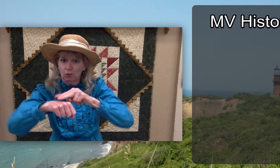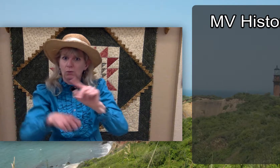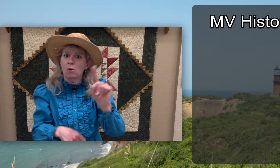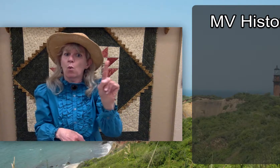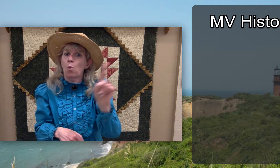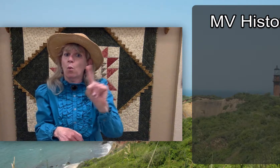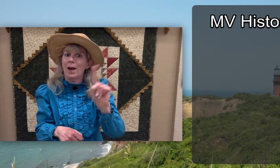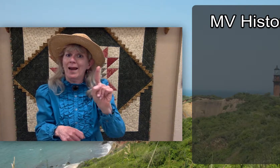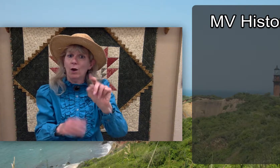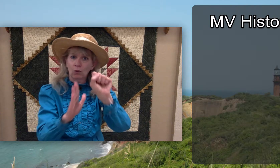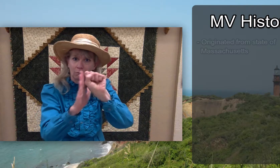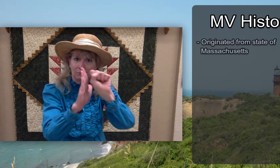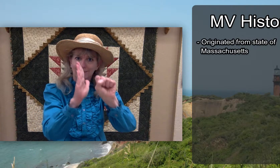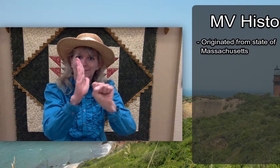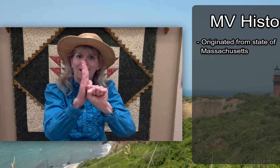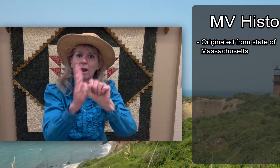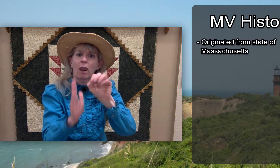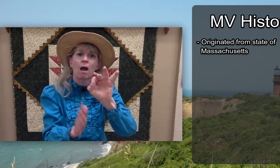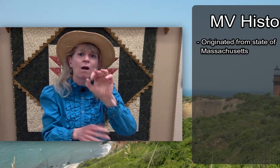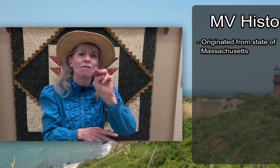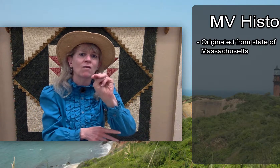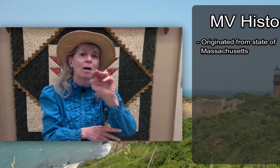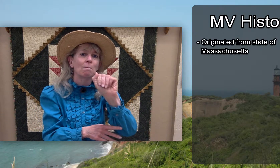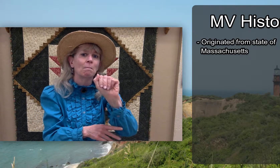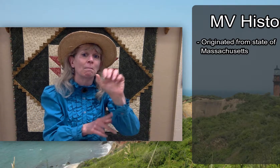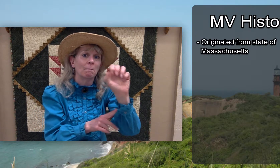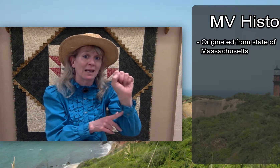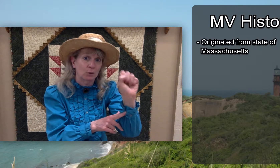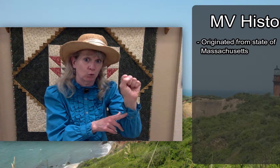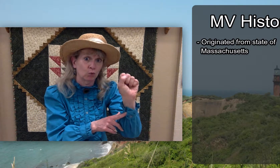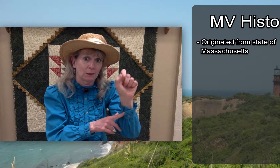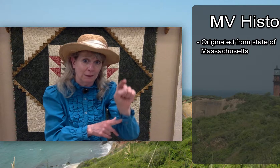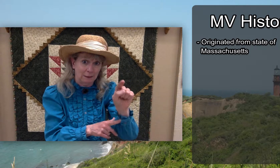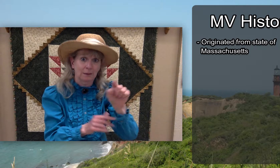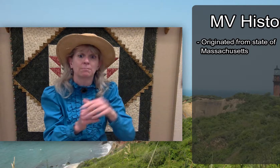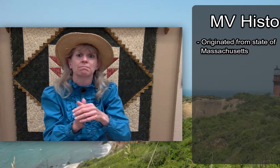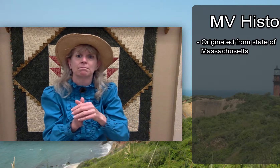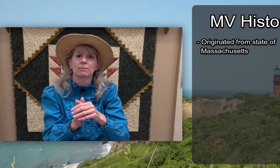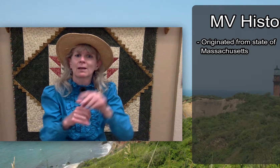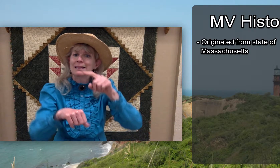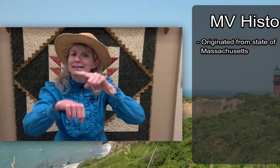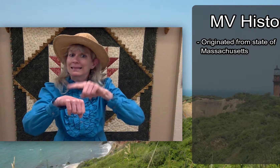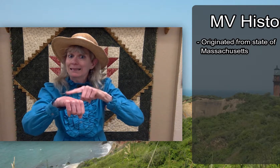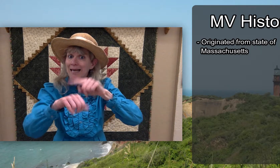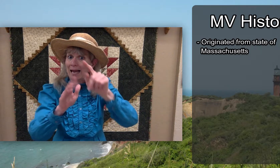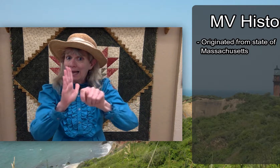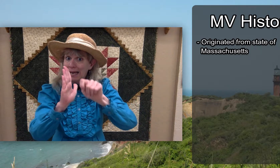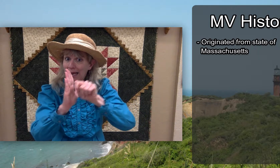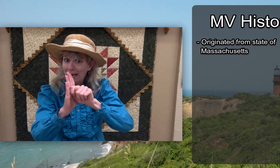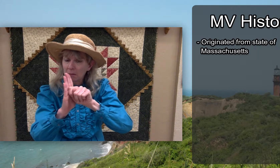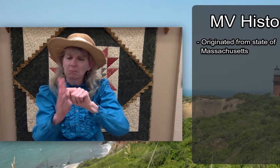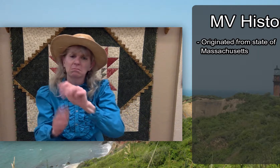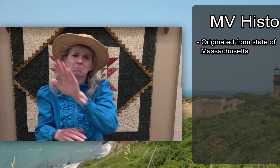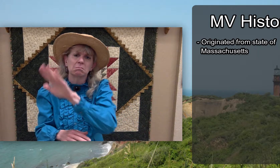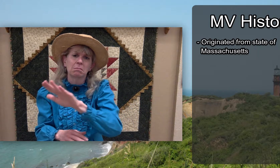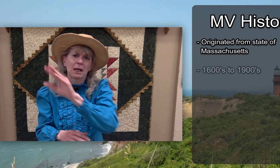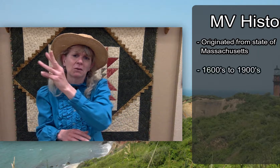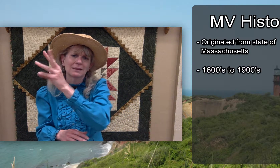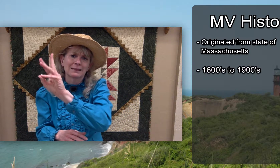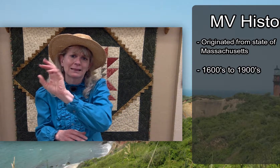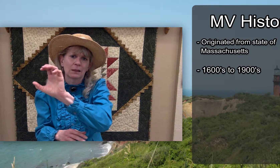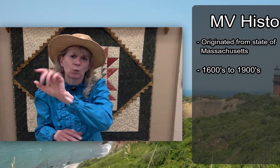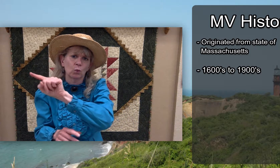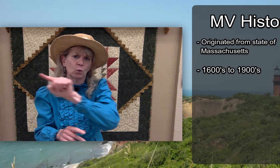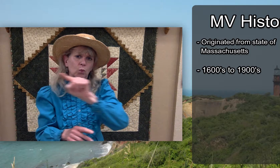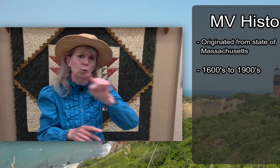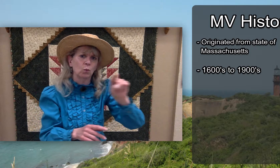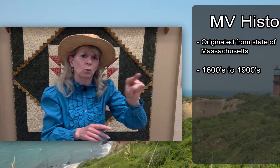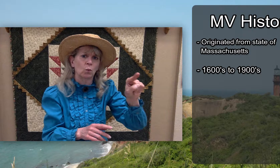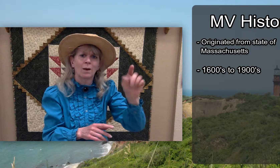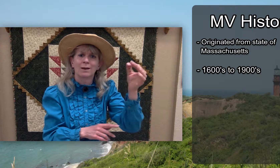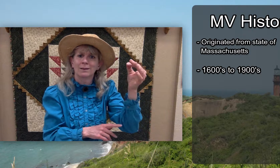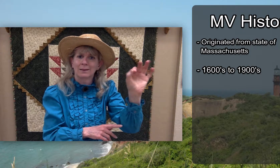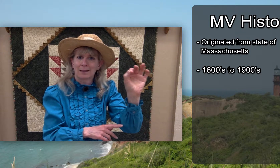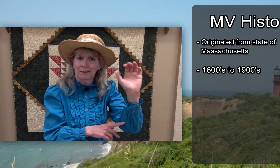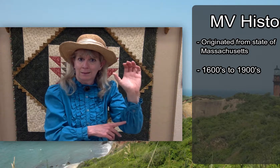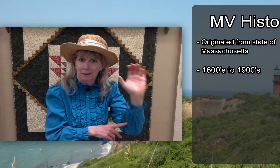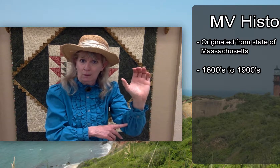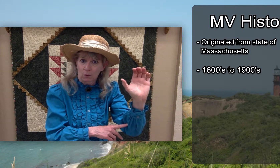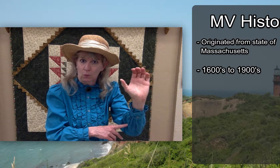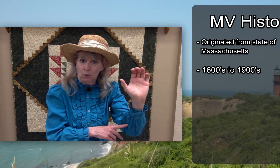in the state of Massachusetts from around the 1600s to the 1900s.